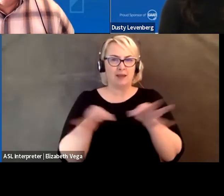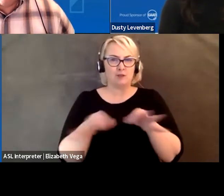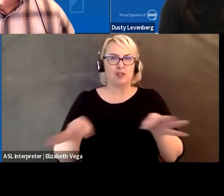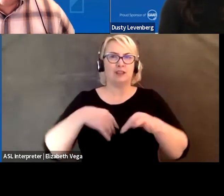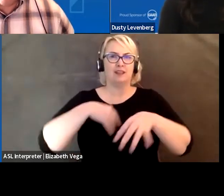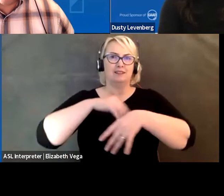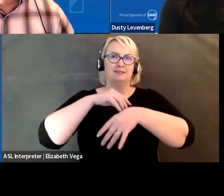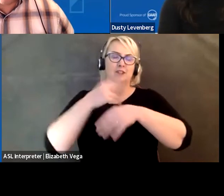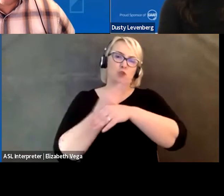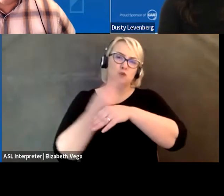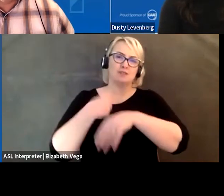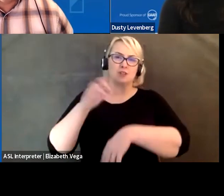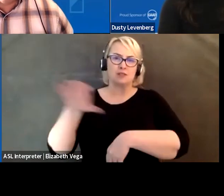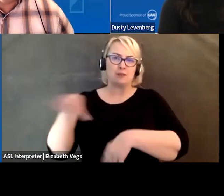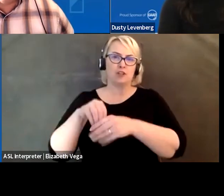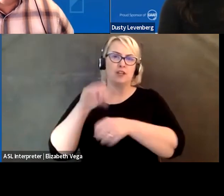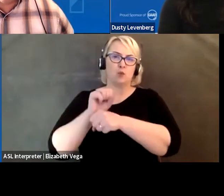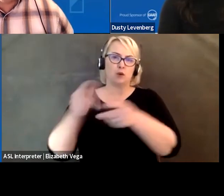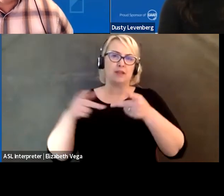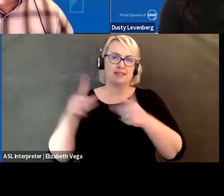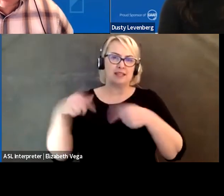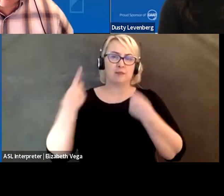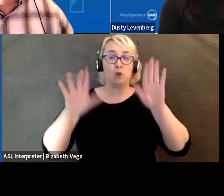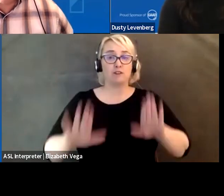but for those of us working in a global environment, I find the accuracy